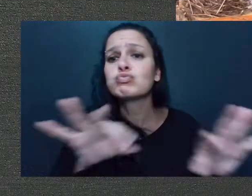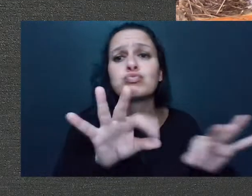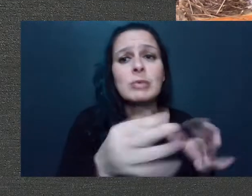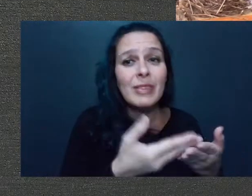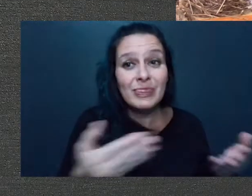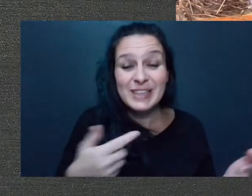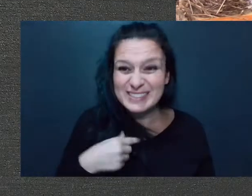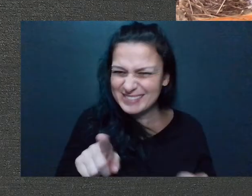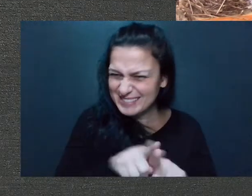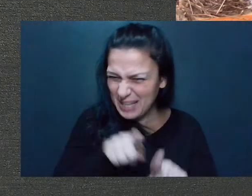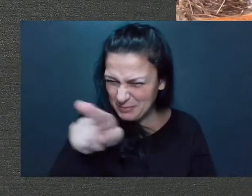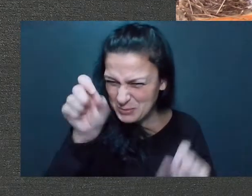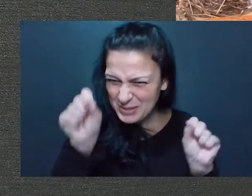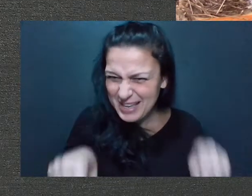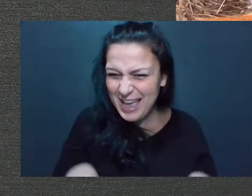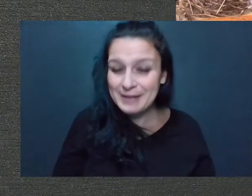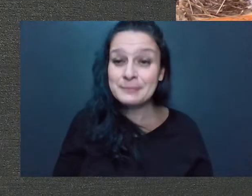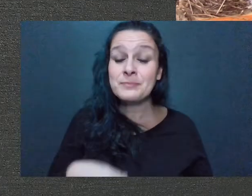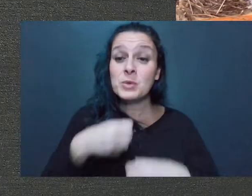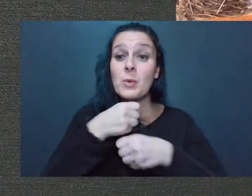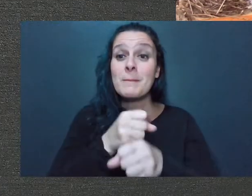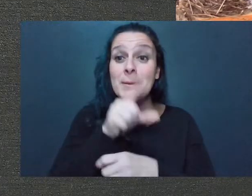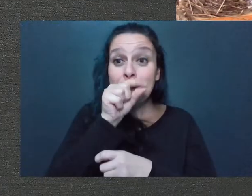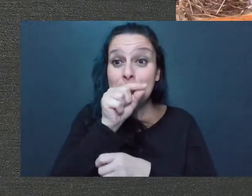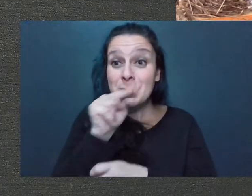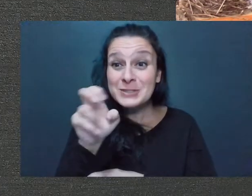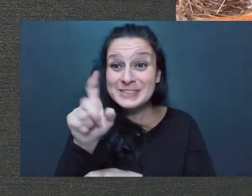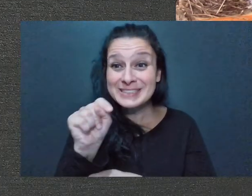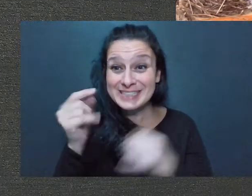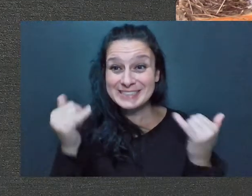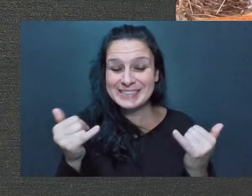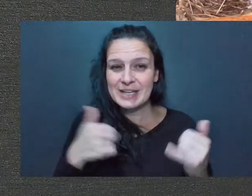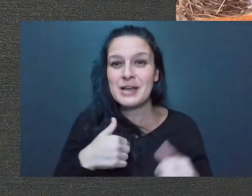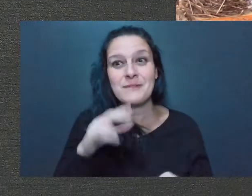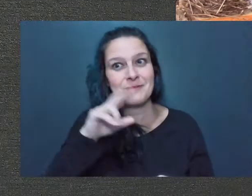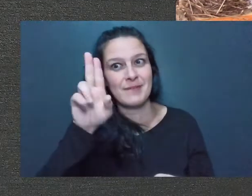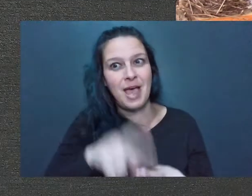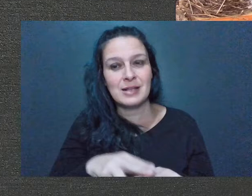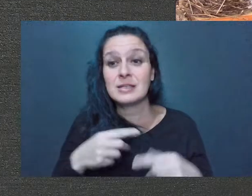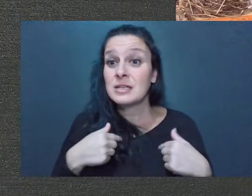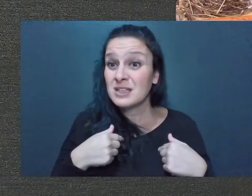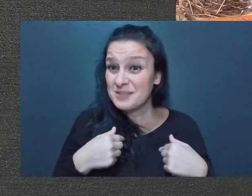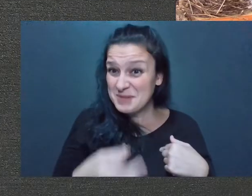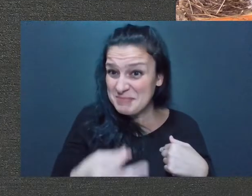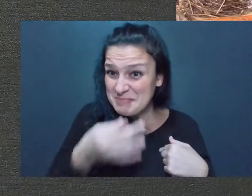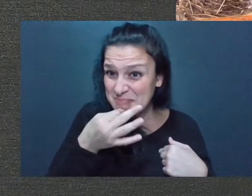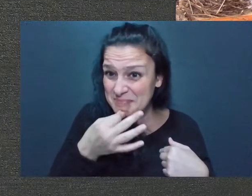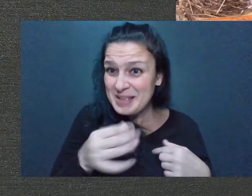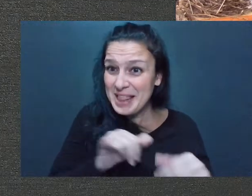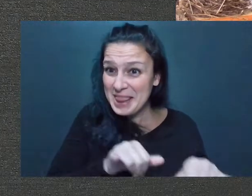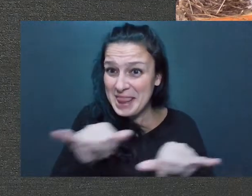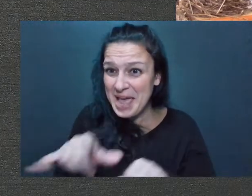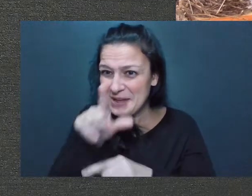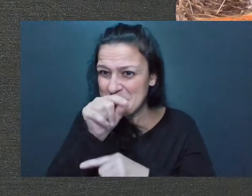And we're going to make a birds nest. Well, that'd be fun. Now I'm not a bird, so I don't know how good I'm going to do.